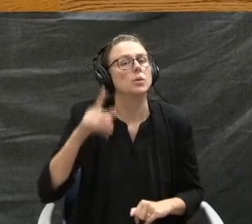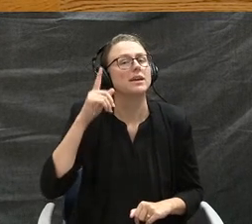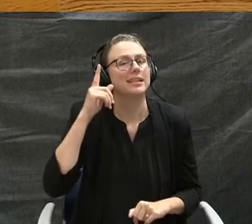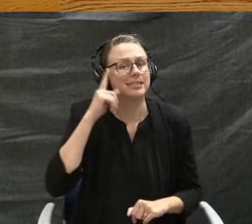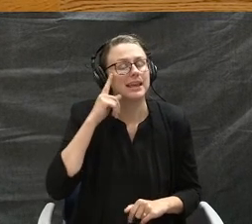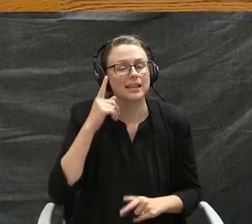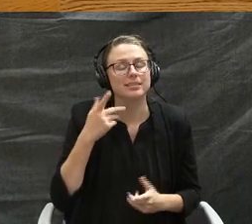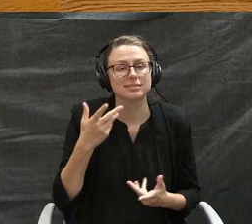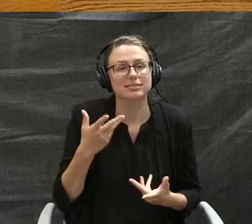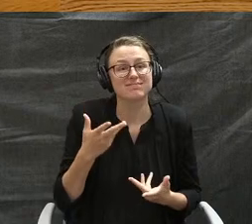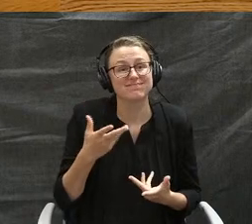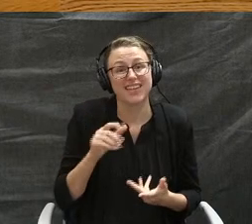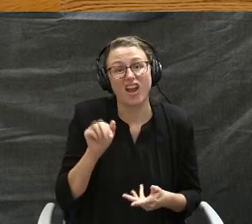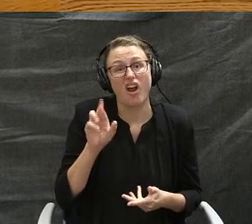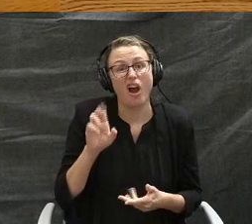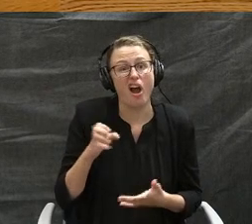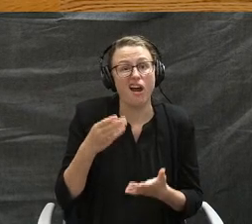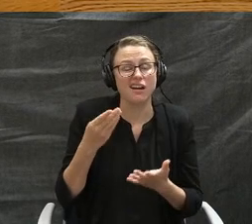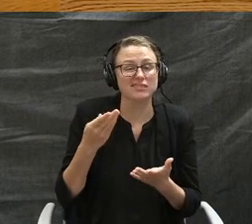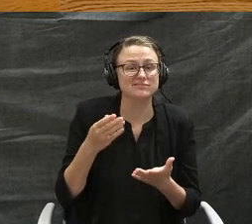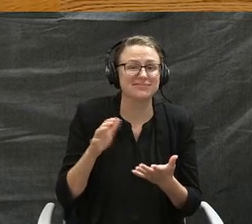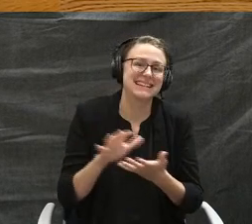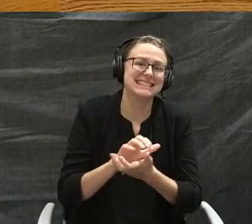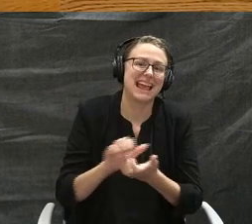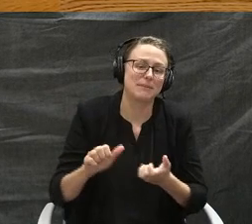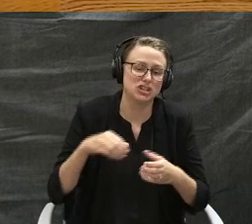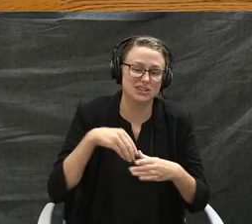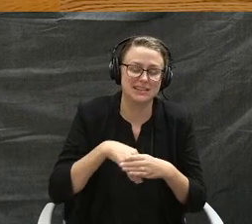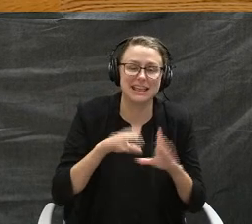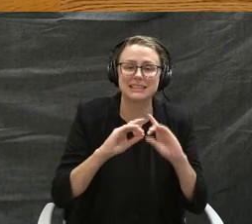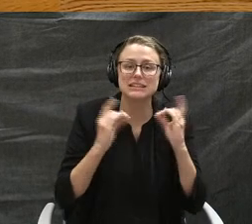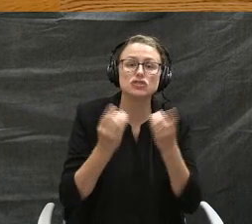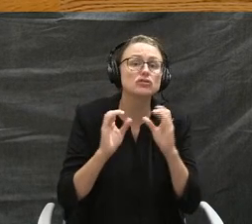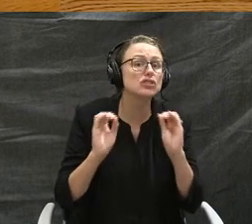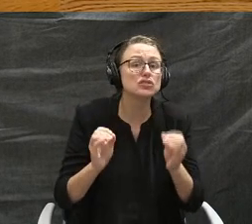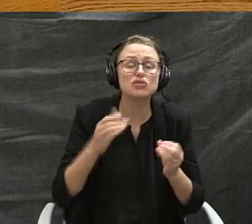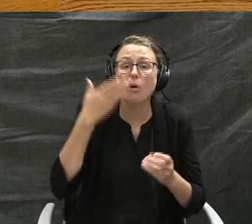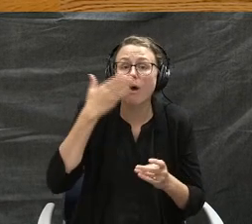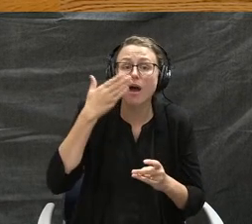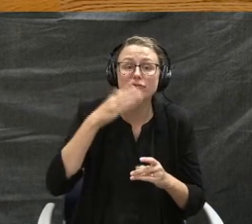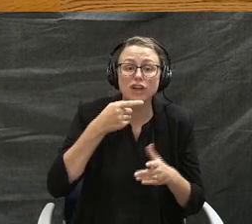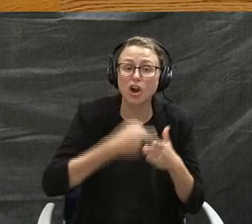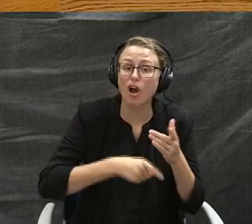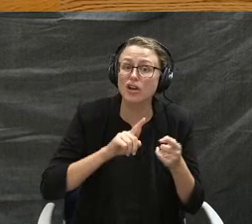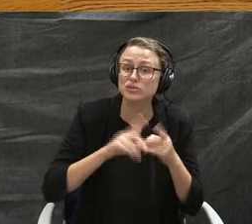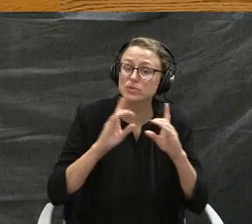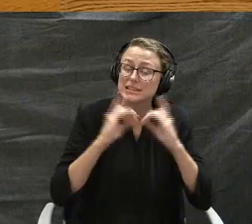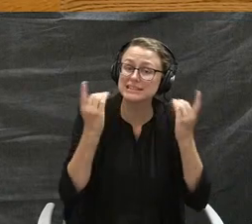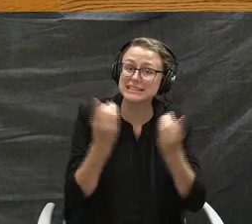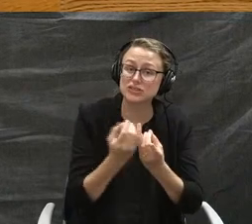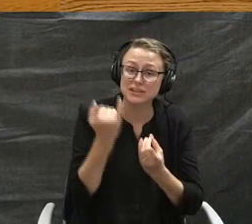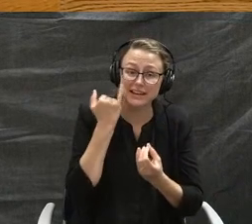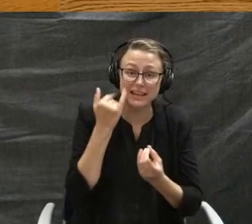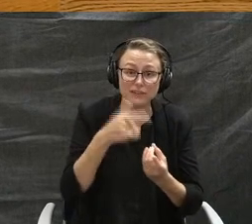district and there's no upfront cost to the district. If there's